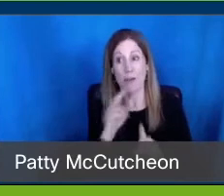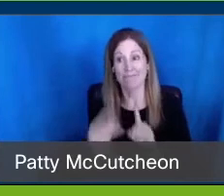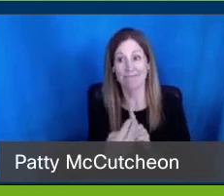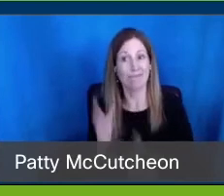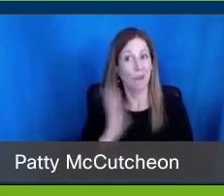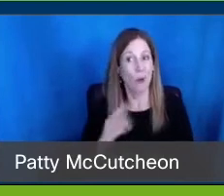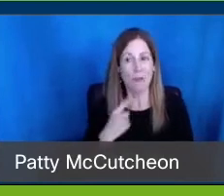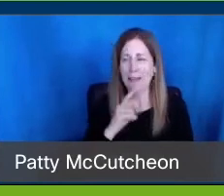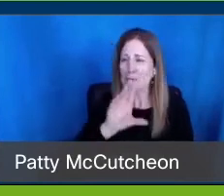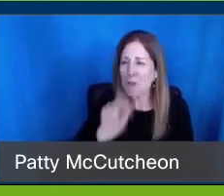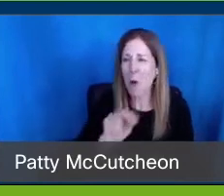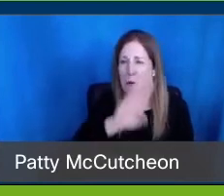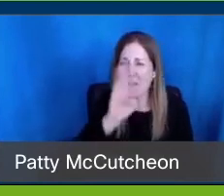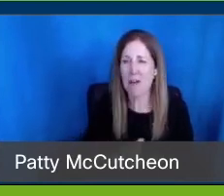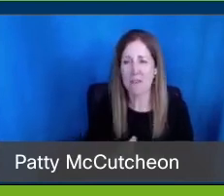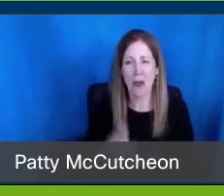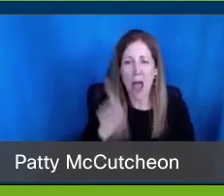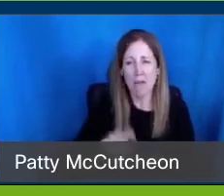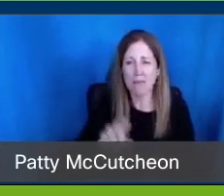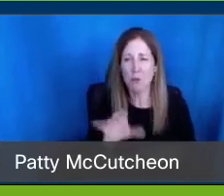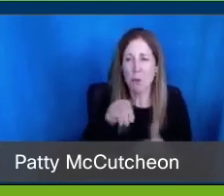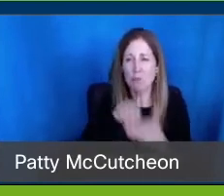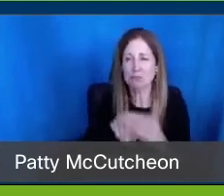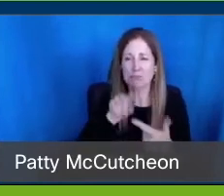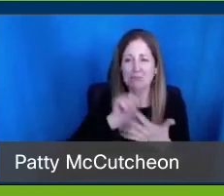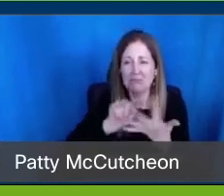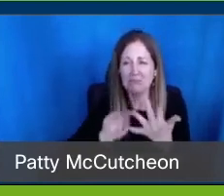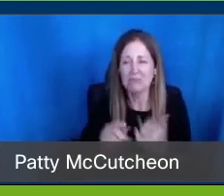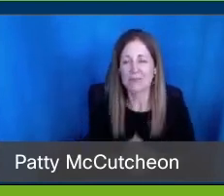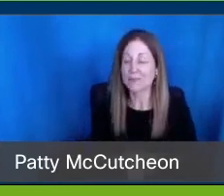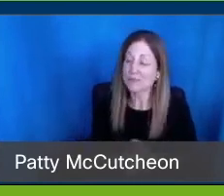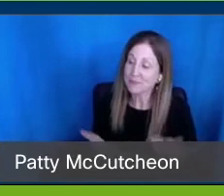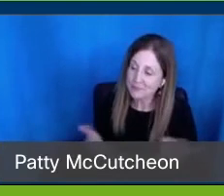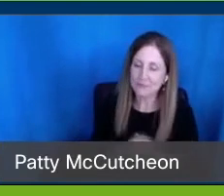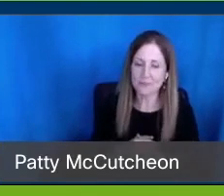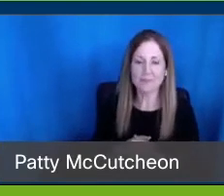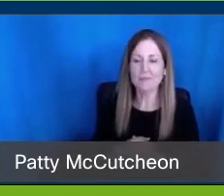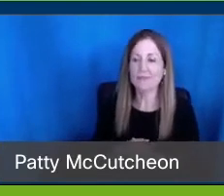[Tarek] That's excellent, and, you know, as you are aware of, and certainly, you know,